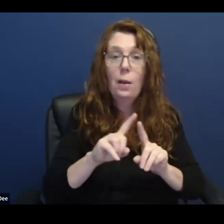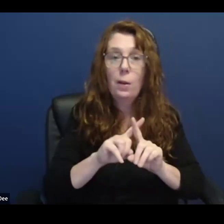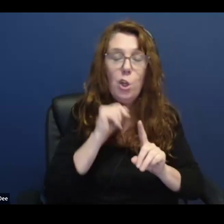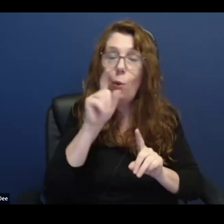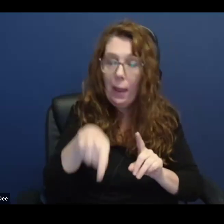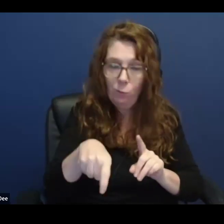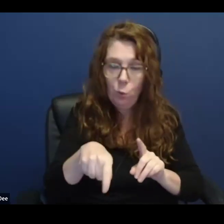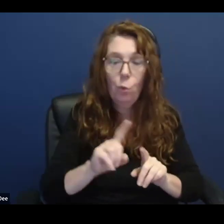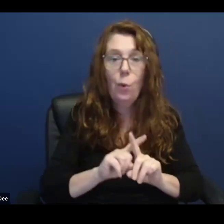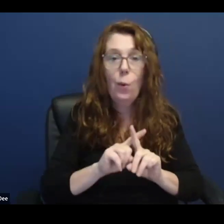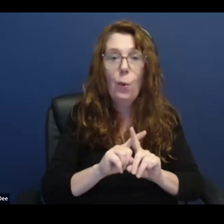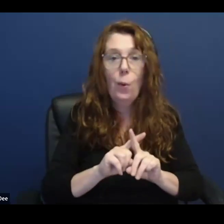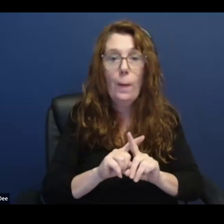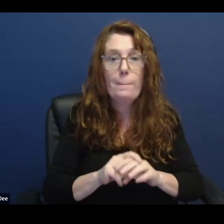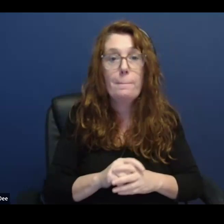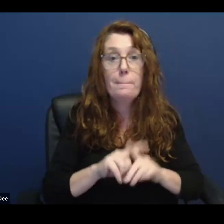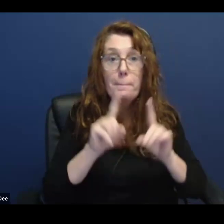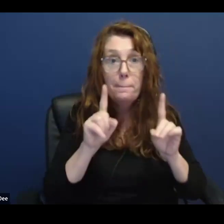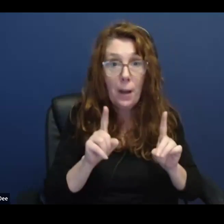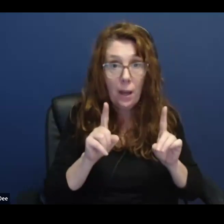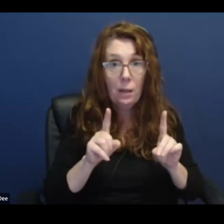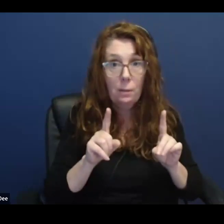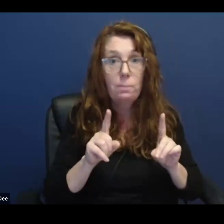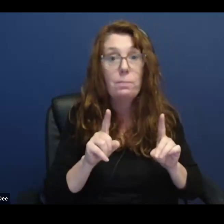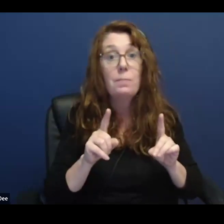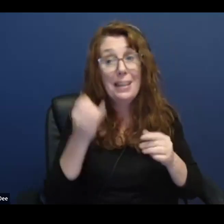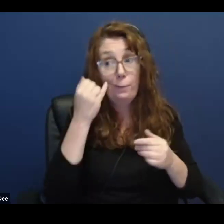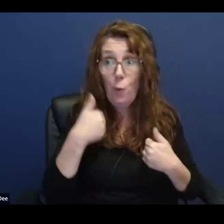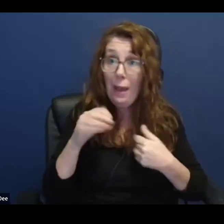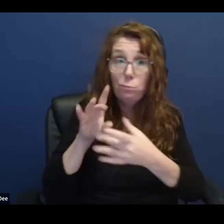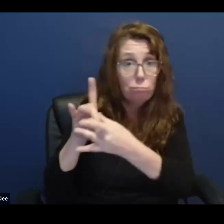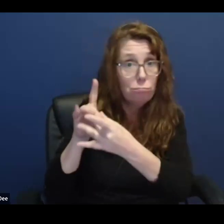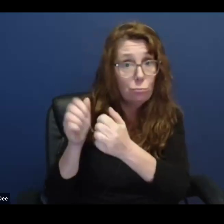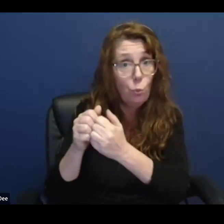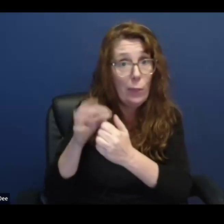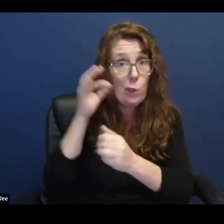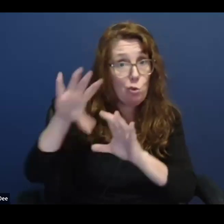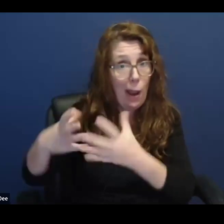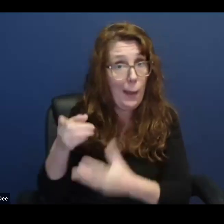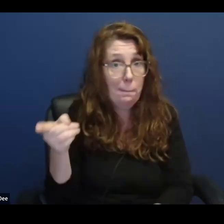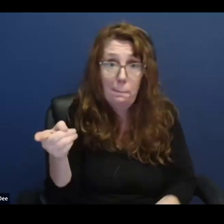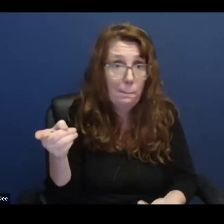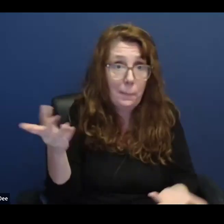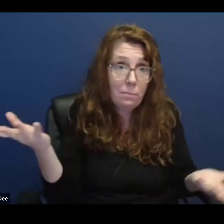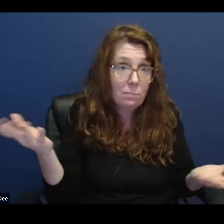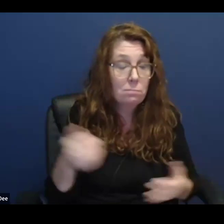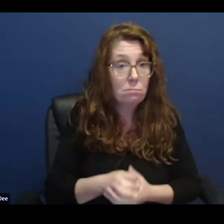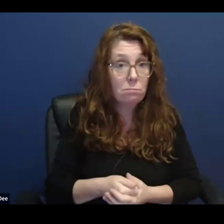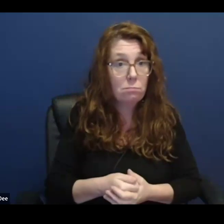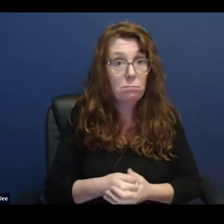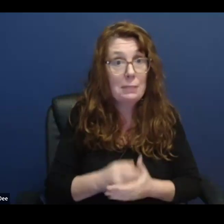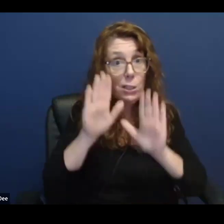that. But where you have an existing relationship with a Tribe, it it's a it's a great way to get